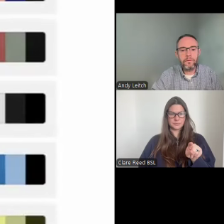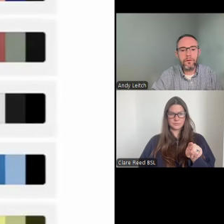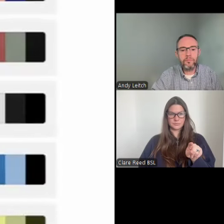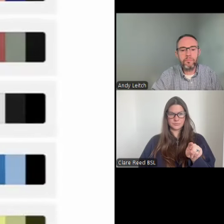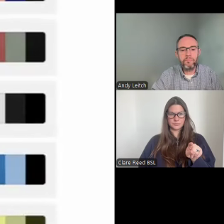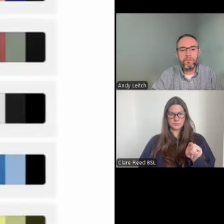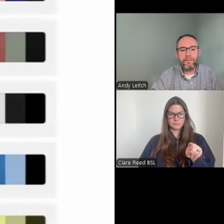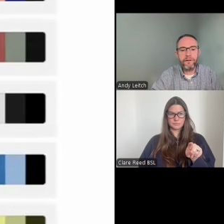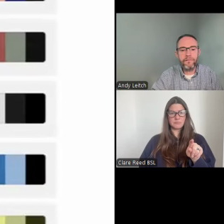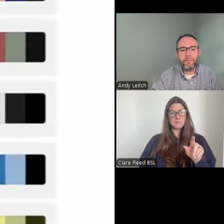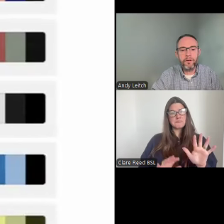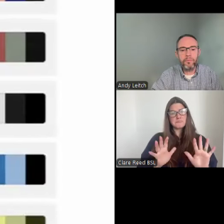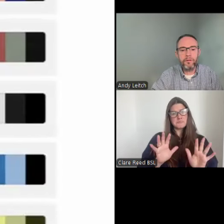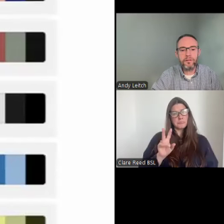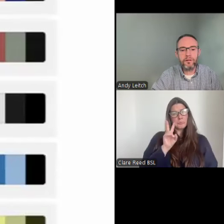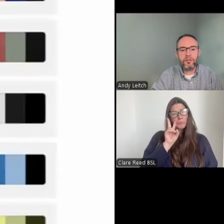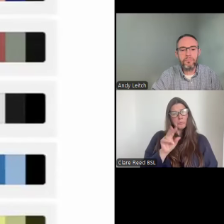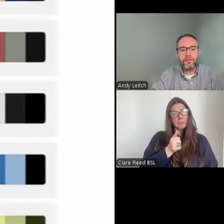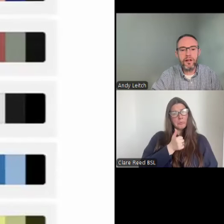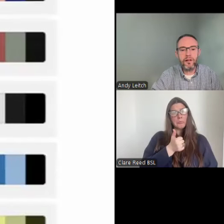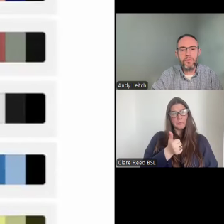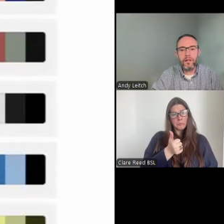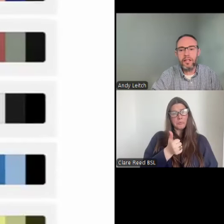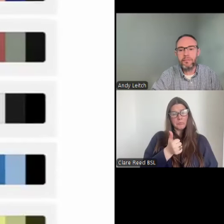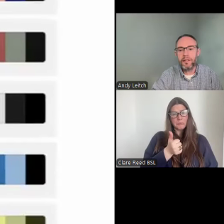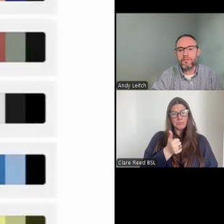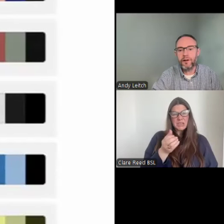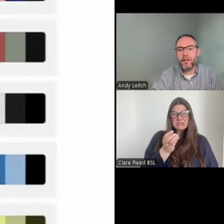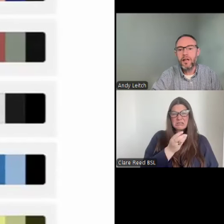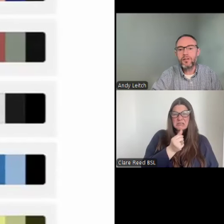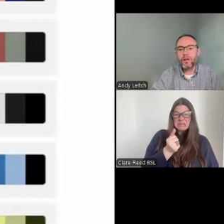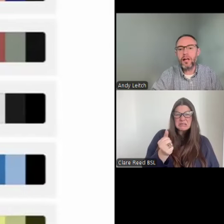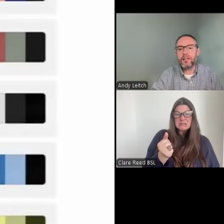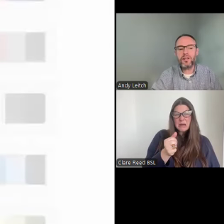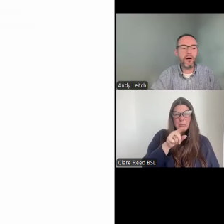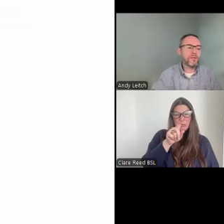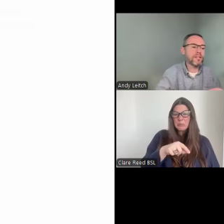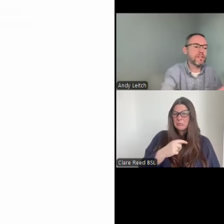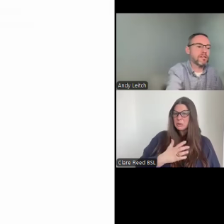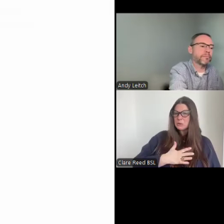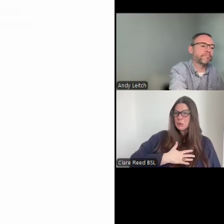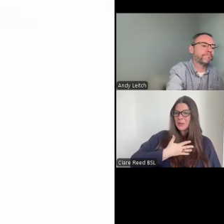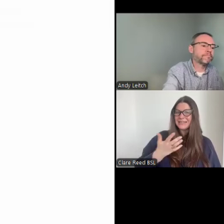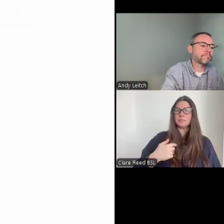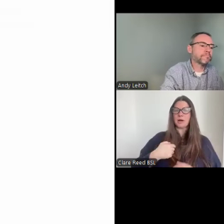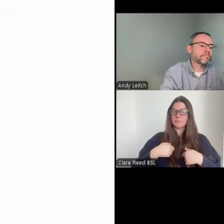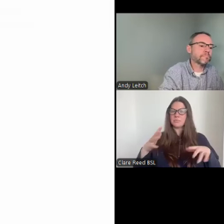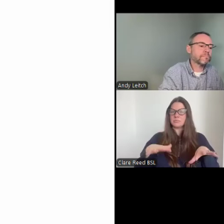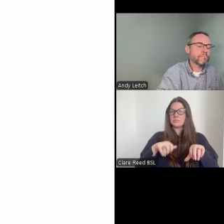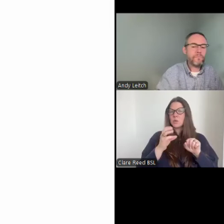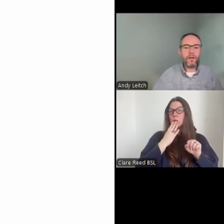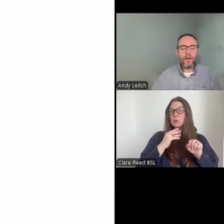Looks pretty fit for purpose. Got some bits in there I don't really need, but that's fine. I'm going to click Start with this design.